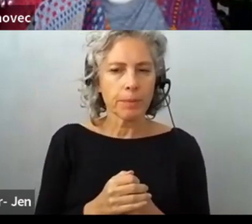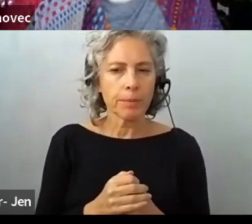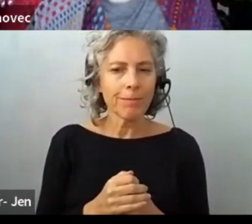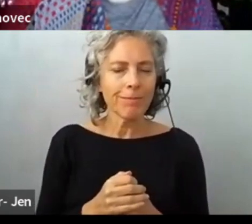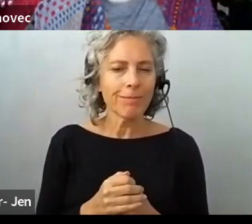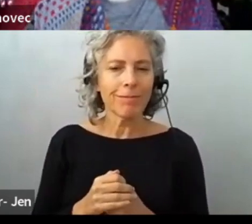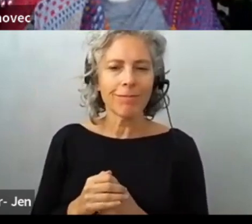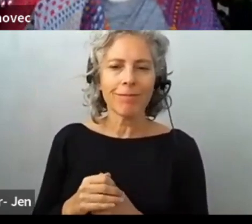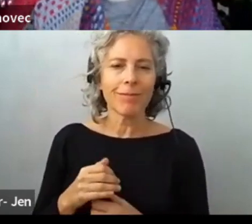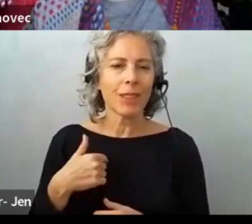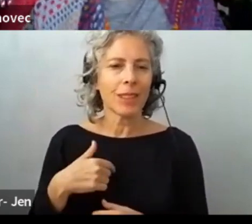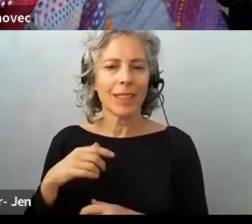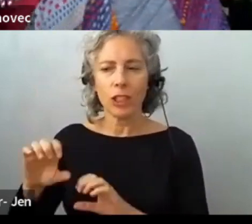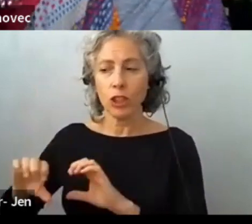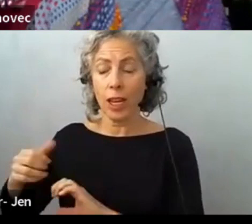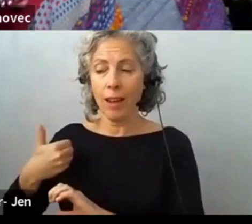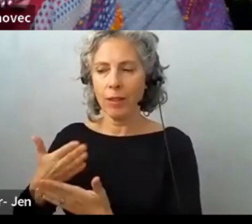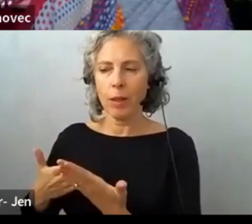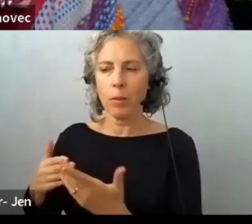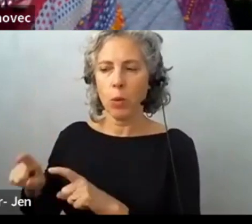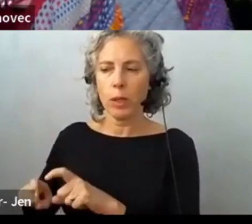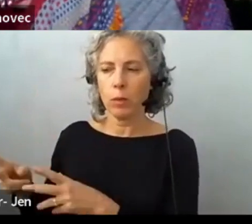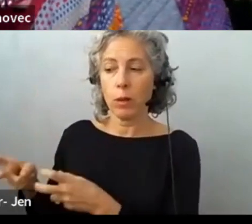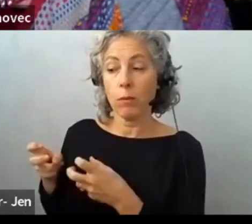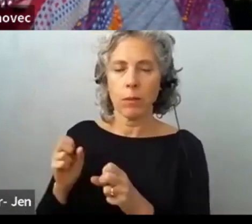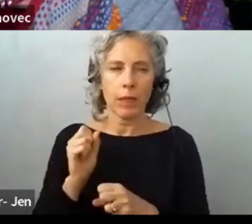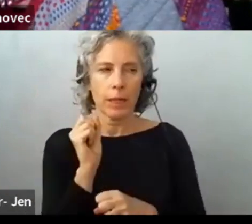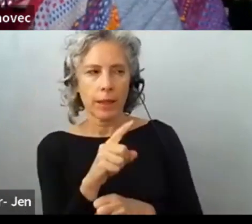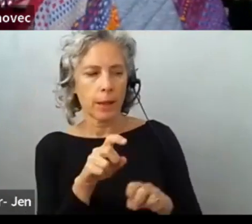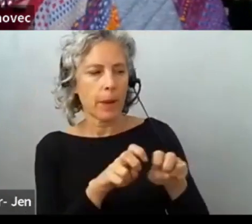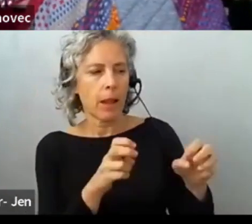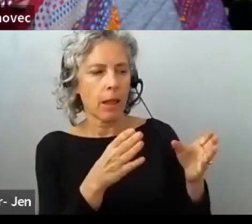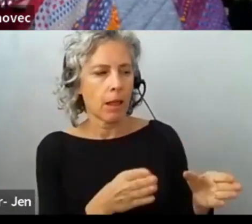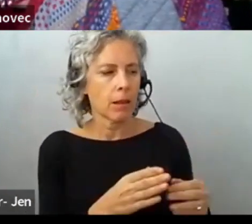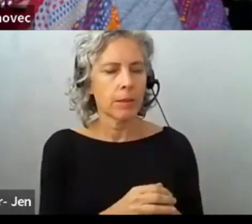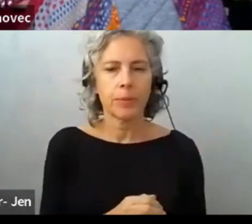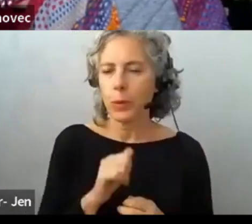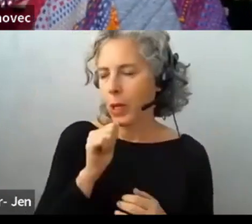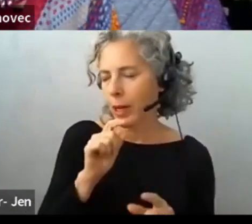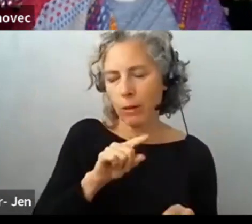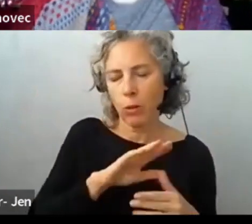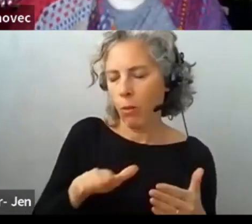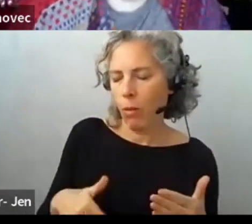in chat to the panelists. And I don't think we're going to get to all of them. So for that I